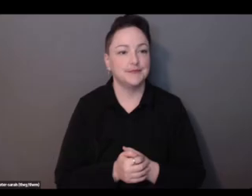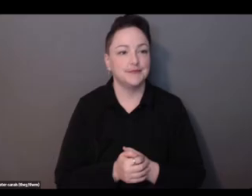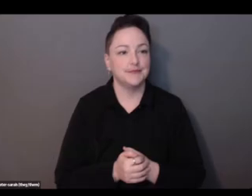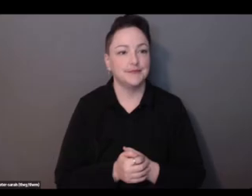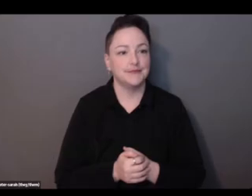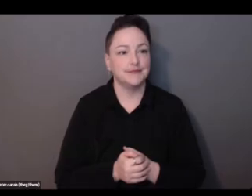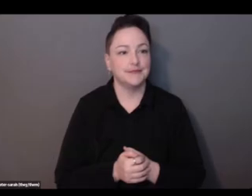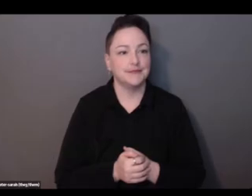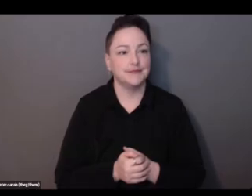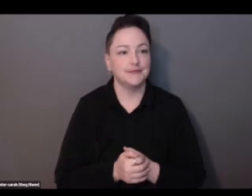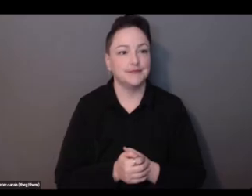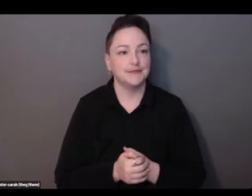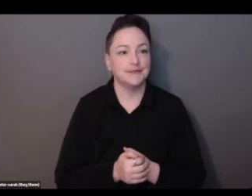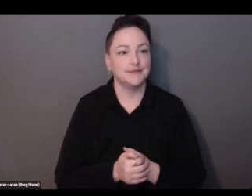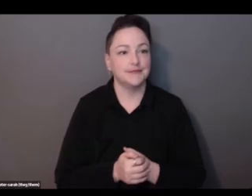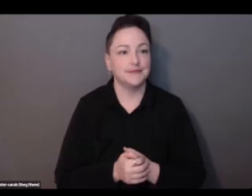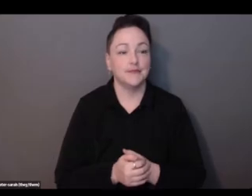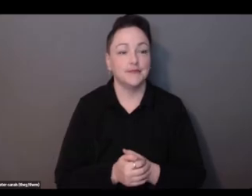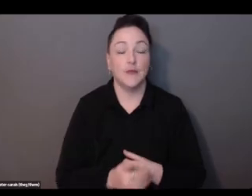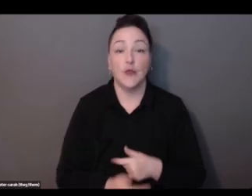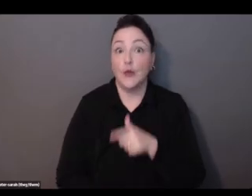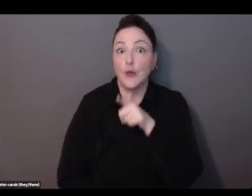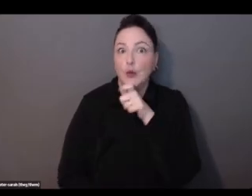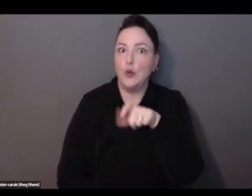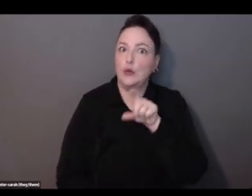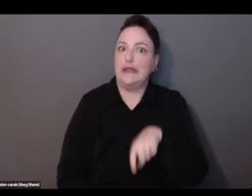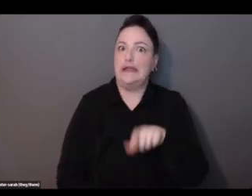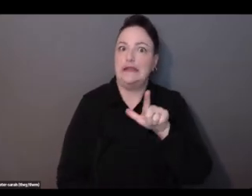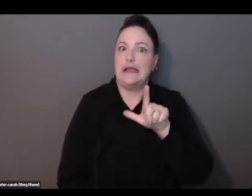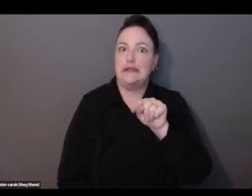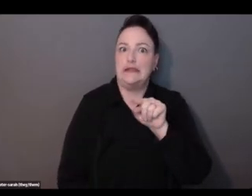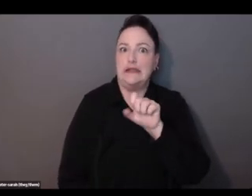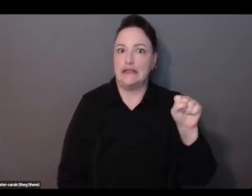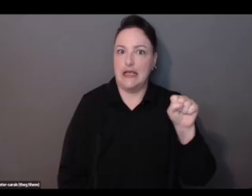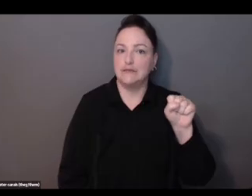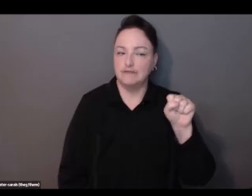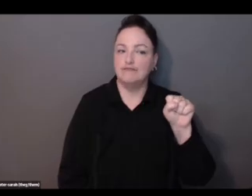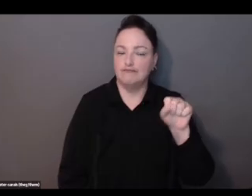we're going to navigate to the who needs LTSS tab, which looks at what adults in